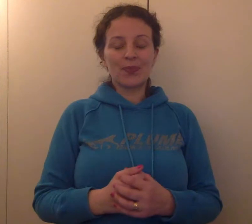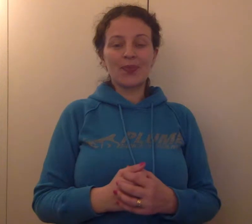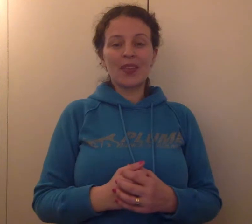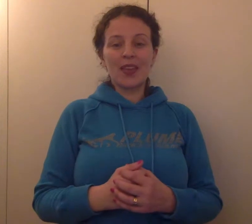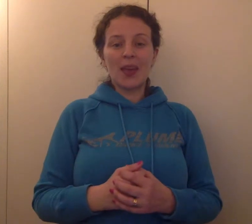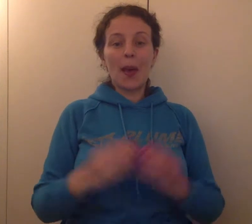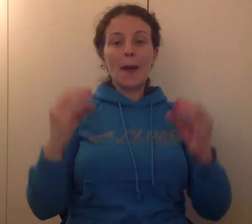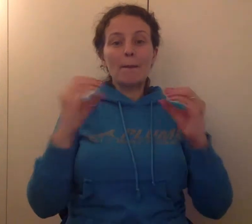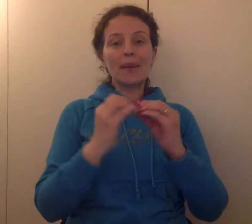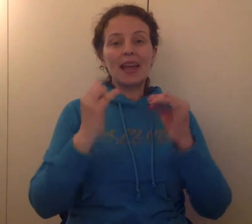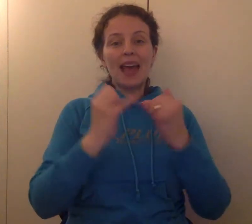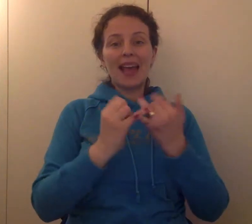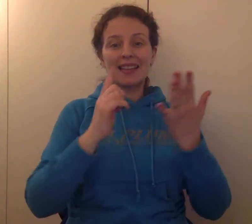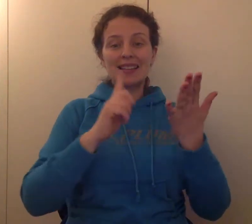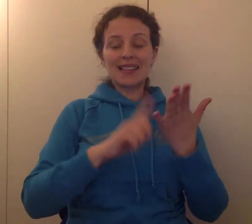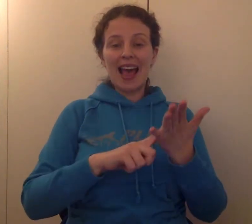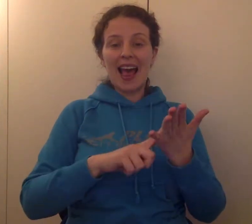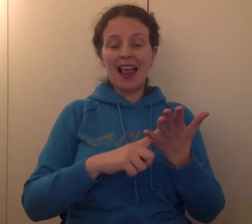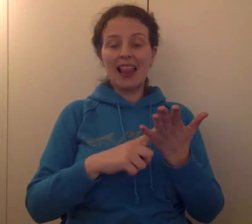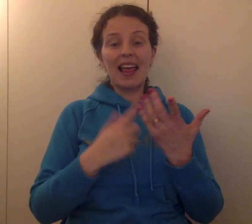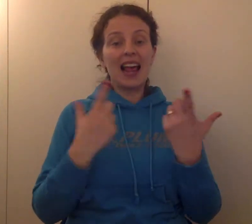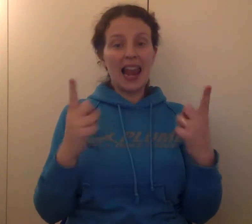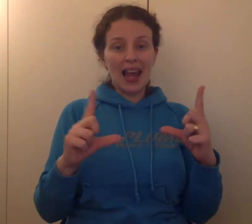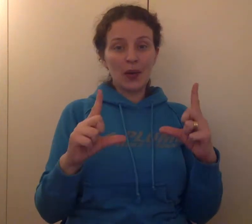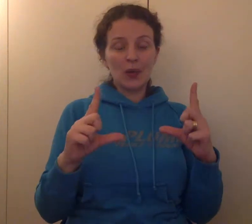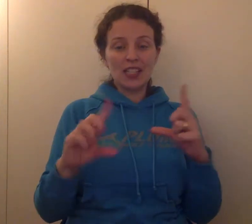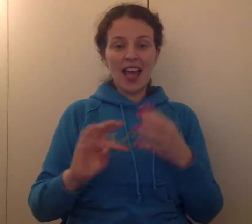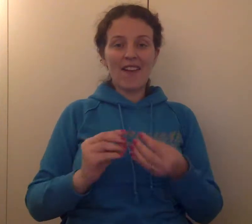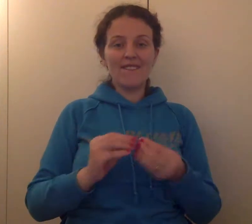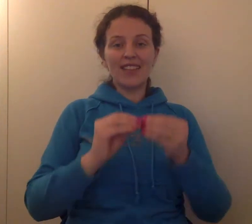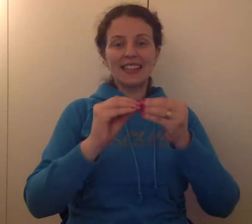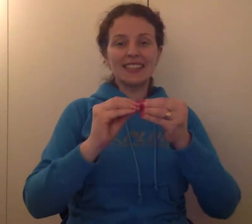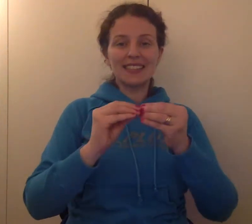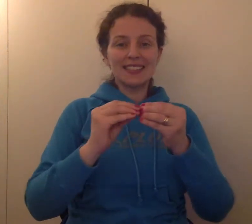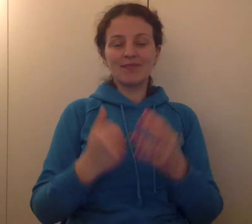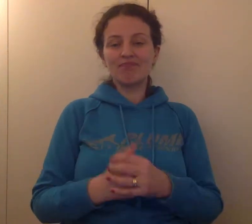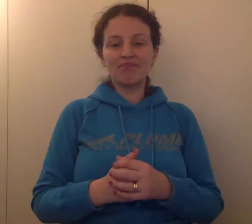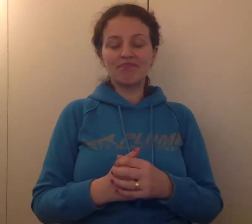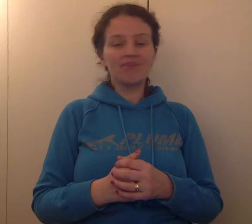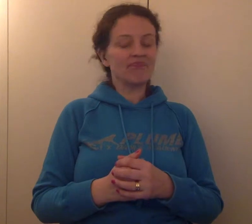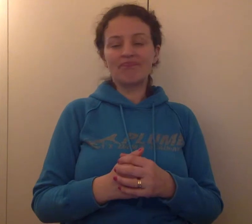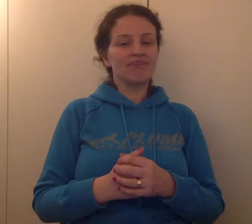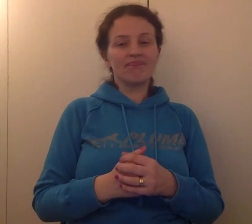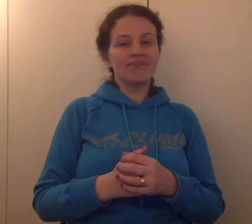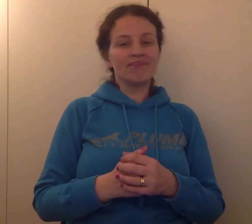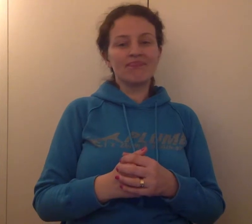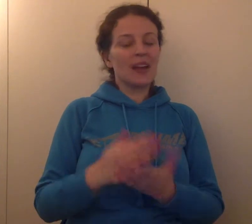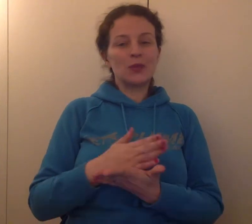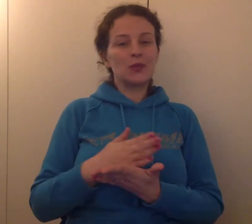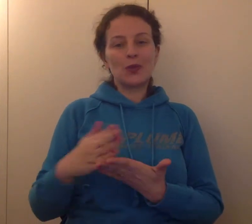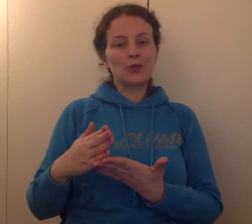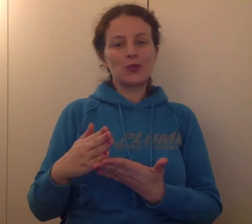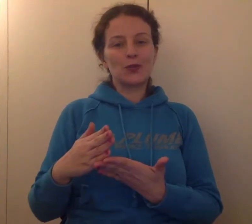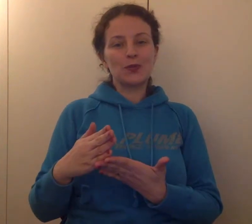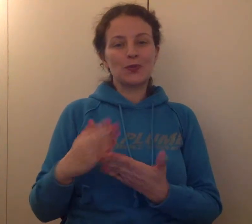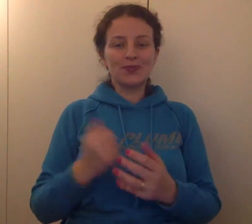BSL is an invented language, not true.